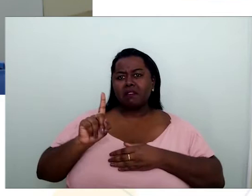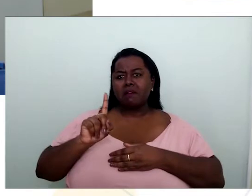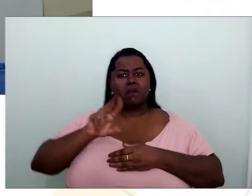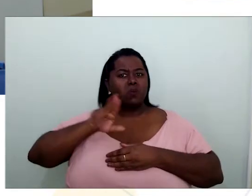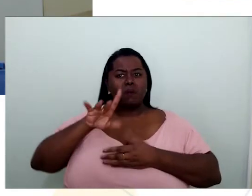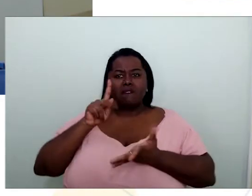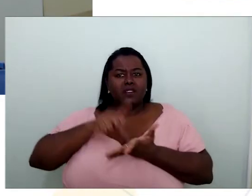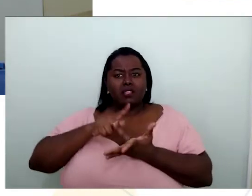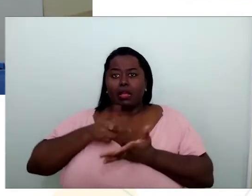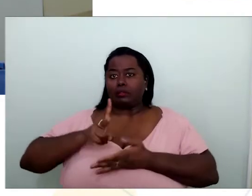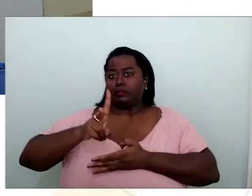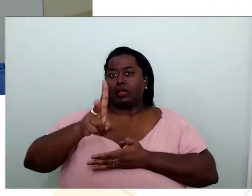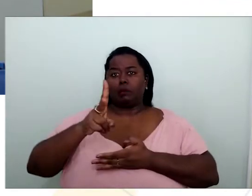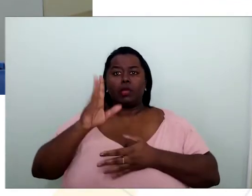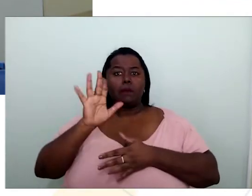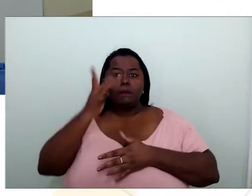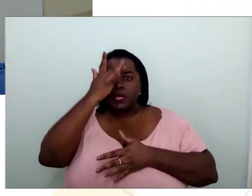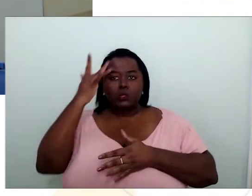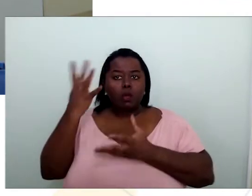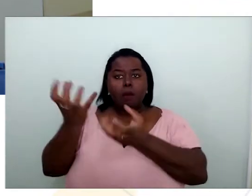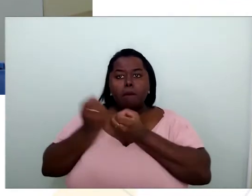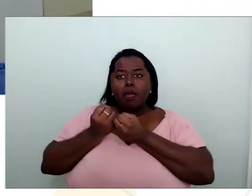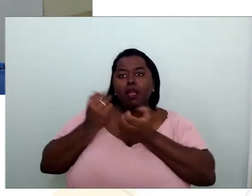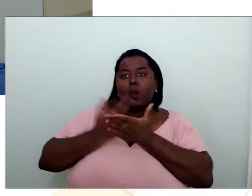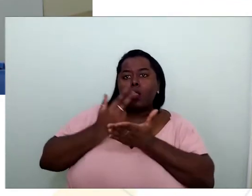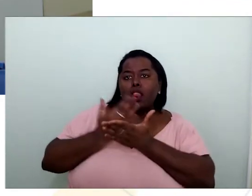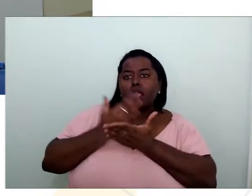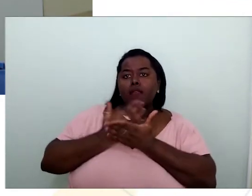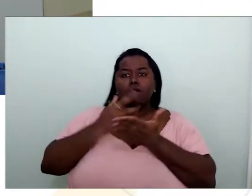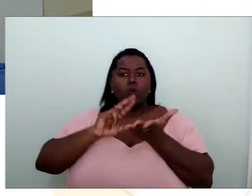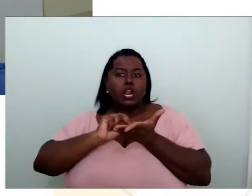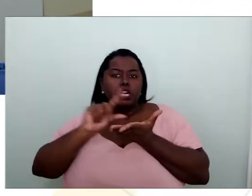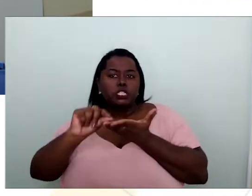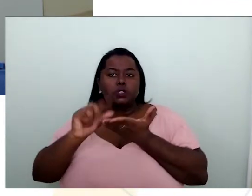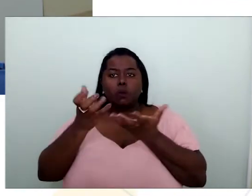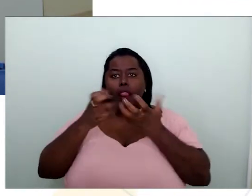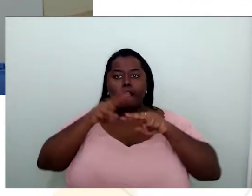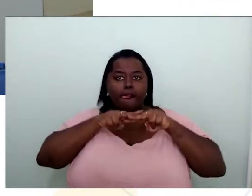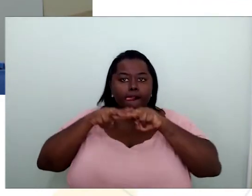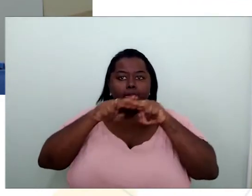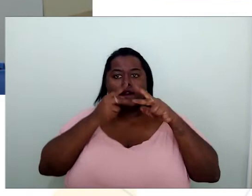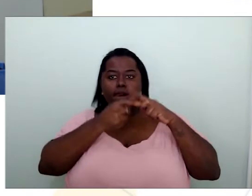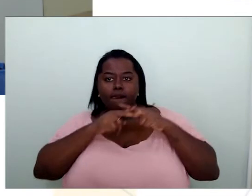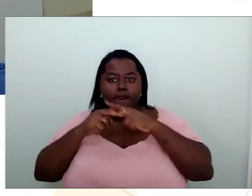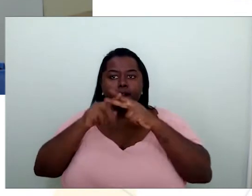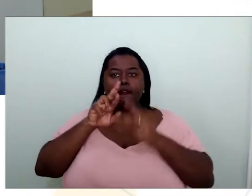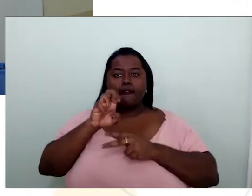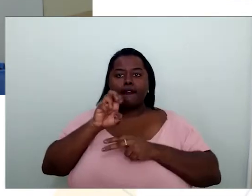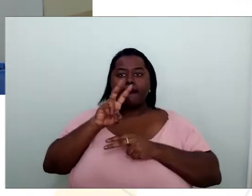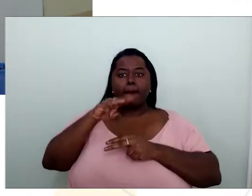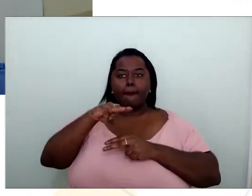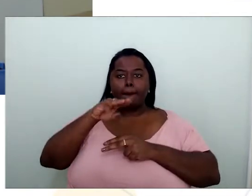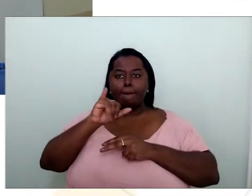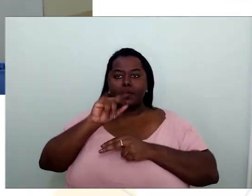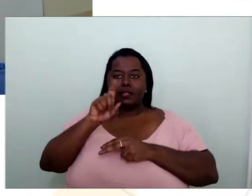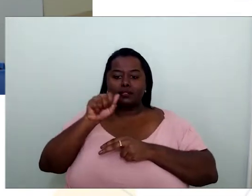not always true that every time you pick up a textbook, an article, want to revise. You might take parts of it, you might not take parts of it, but